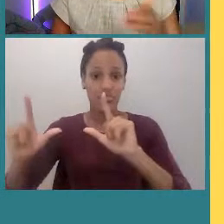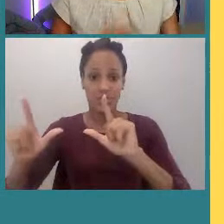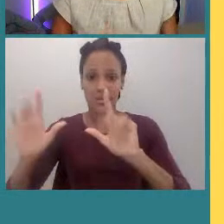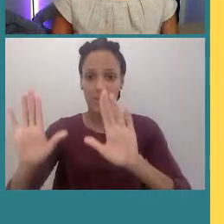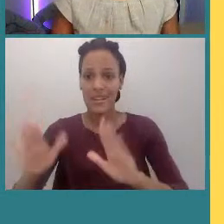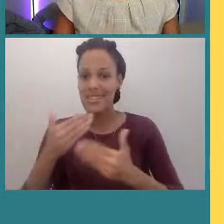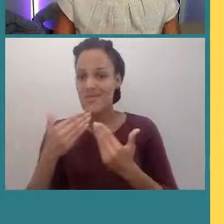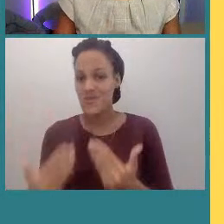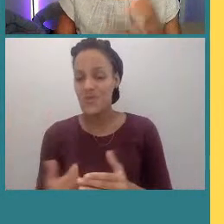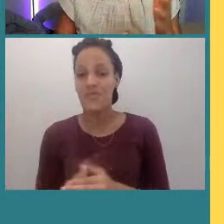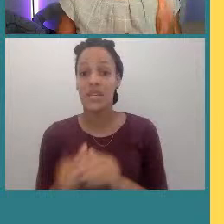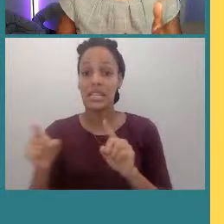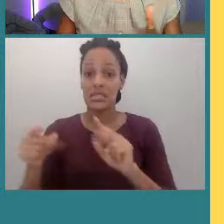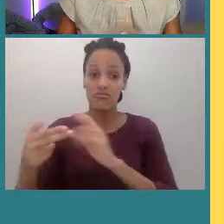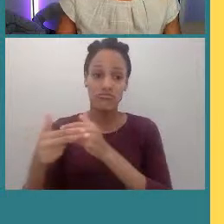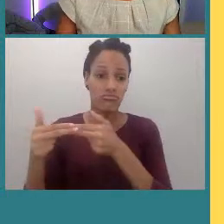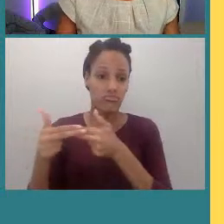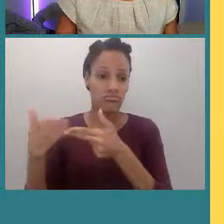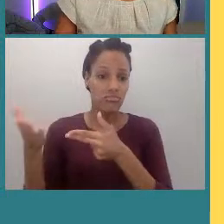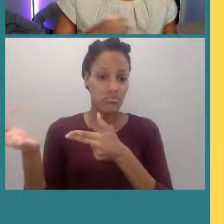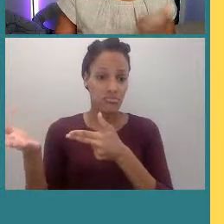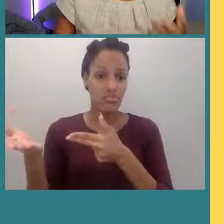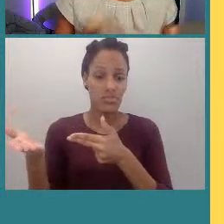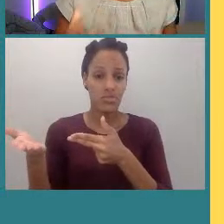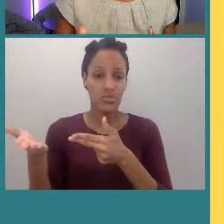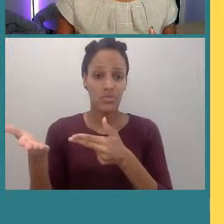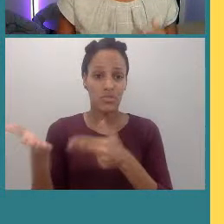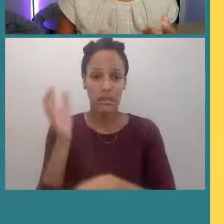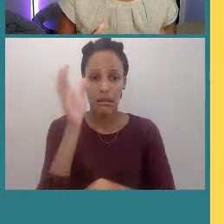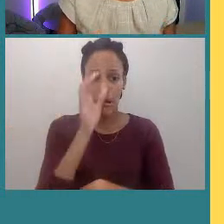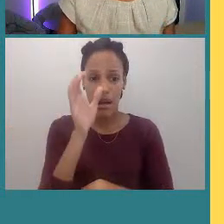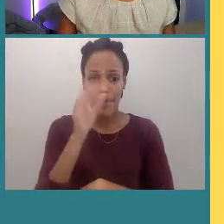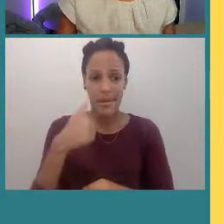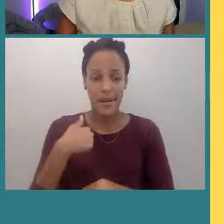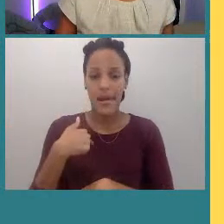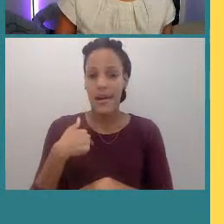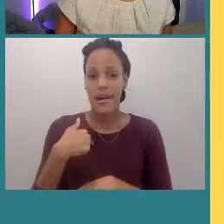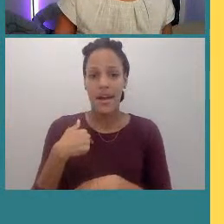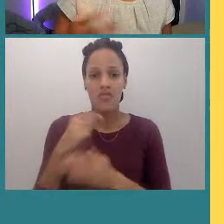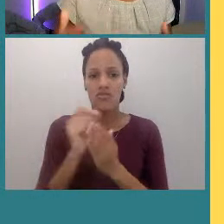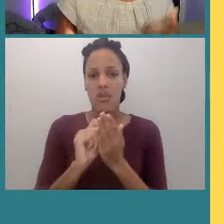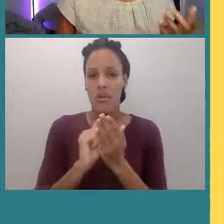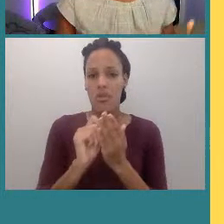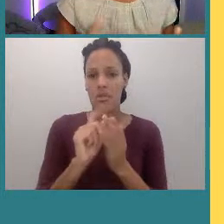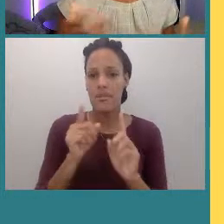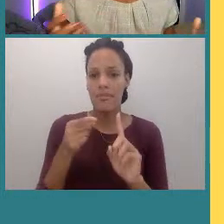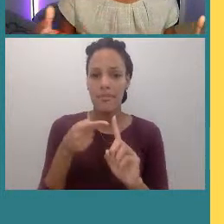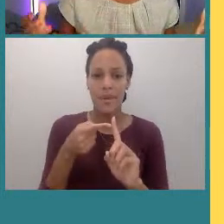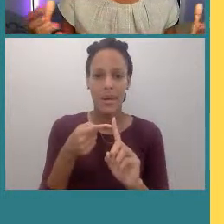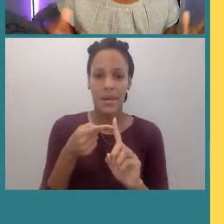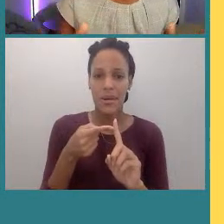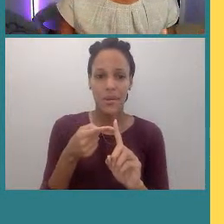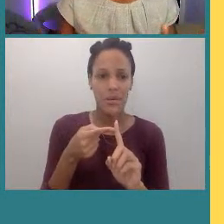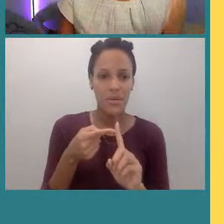This slide-- here is a comic that kind of don on Patrion (phonetic), a monthly thing,